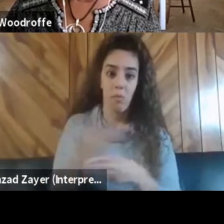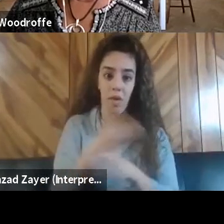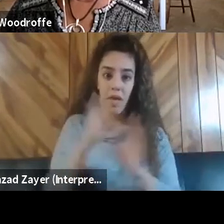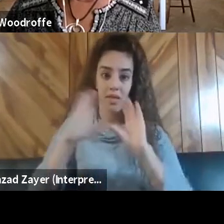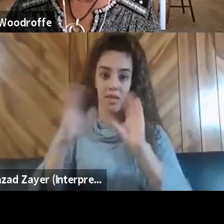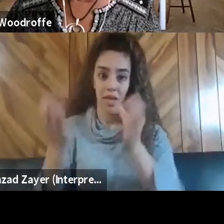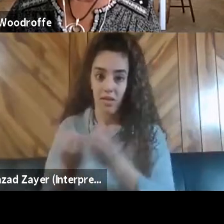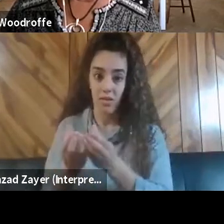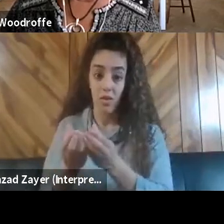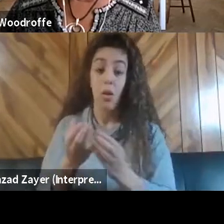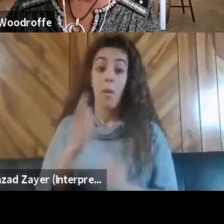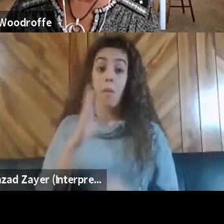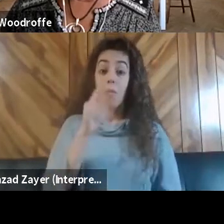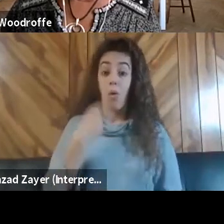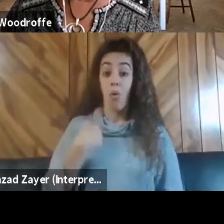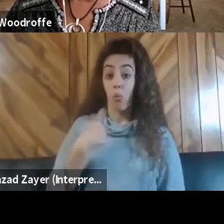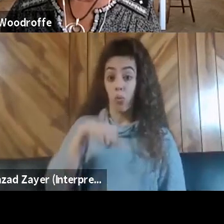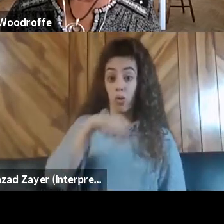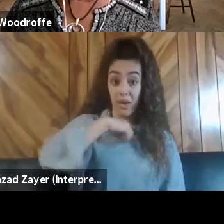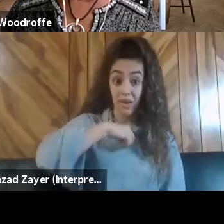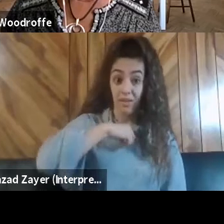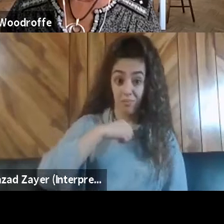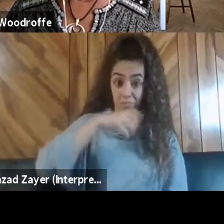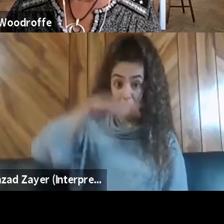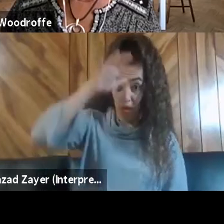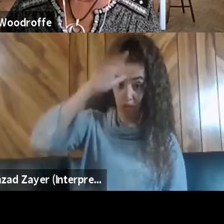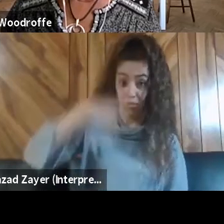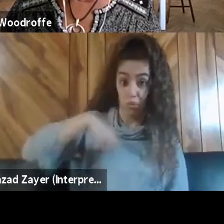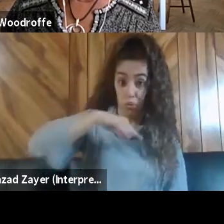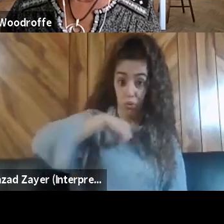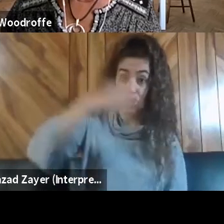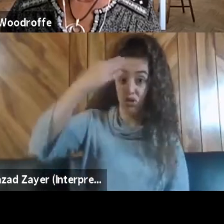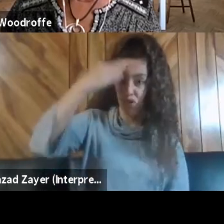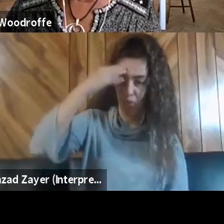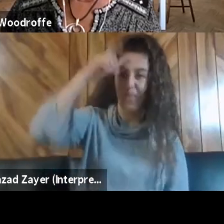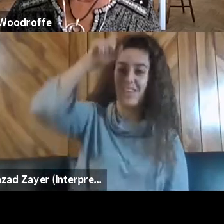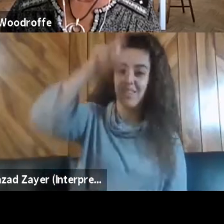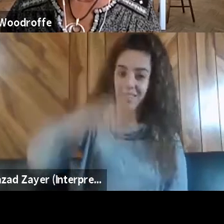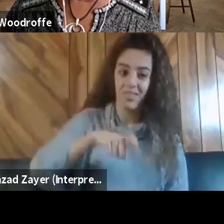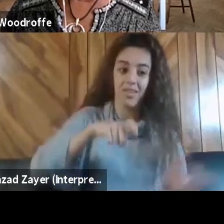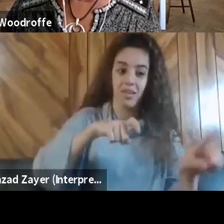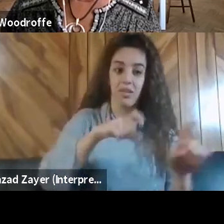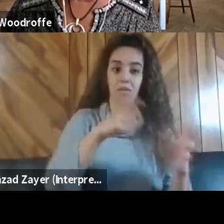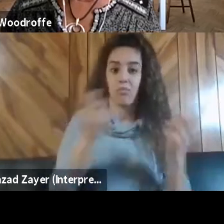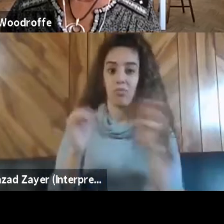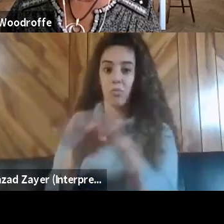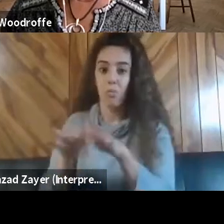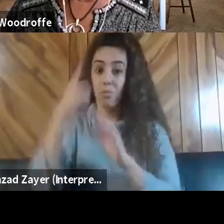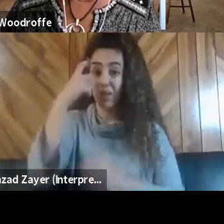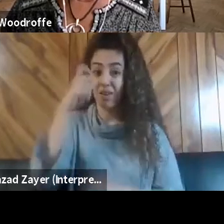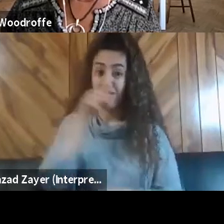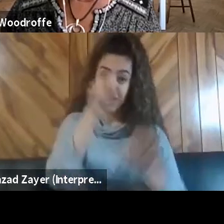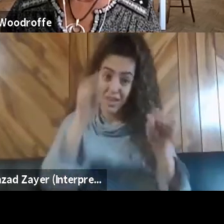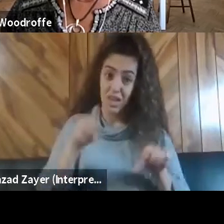could do well. We had to take it up to the Chancellor's Office, the chancellor's office Finally, you know, said yes. And it was